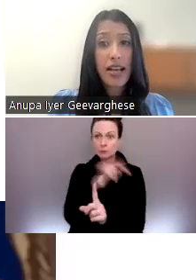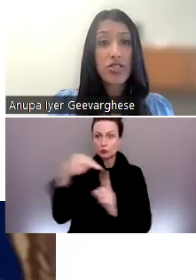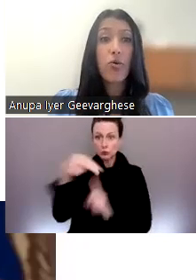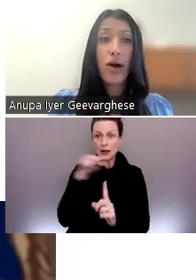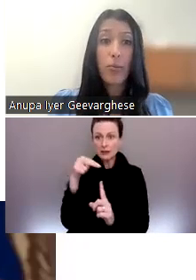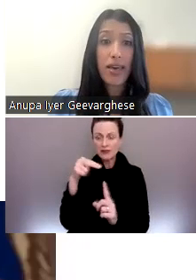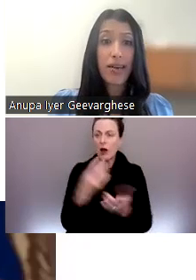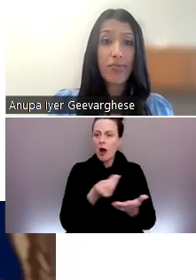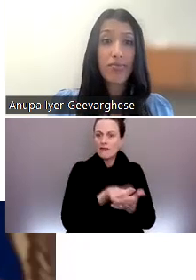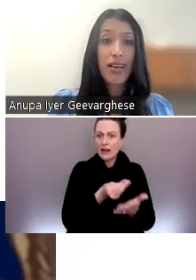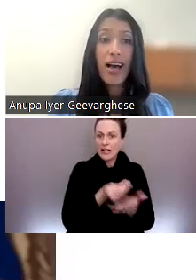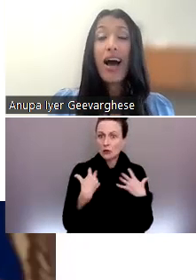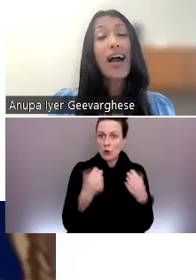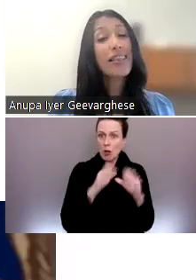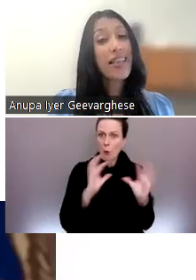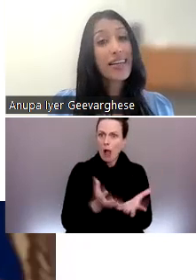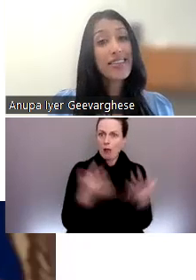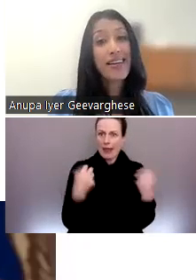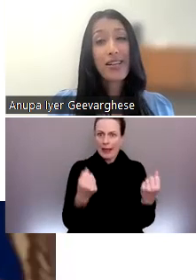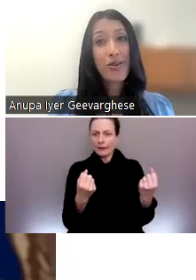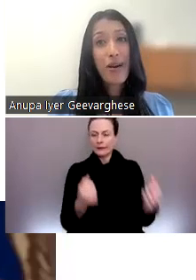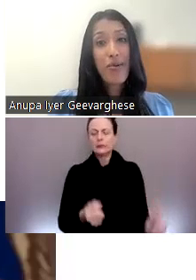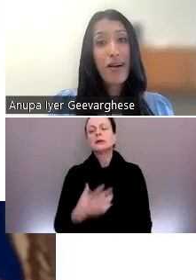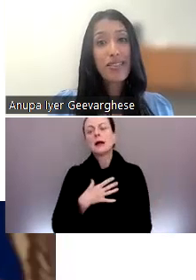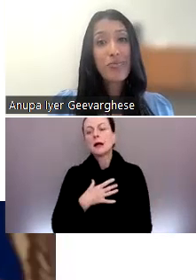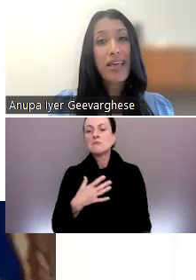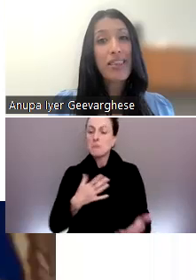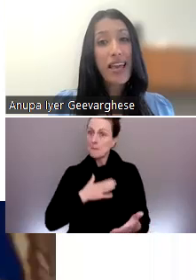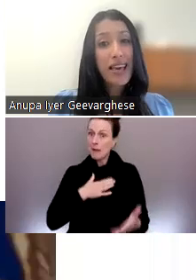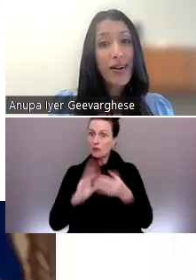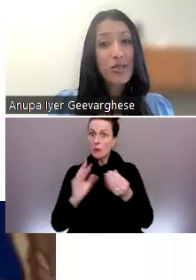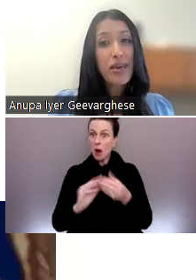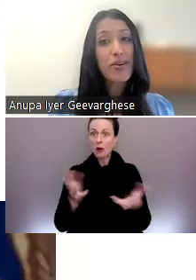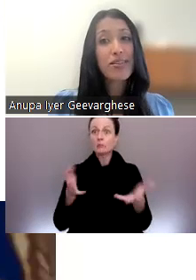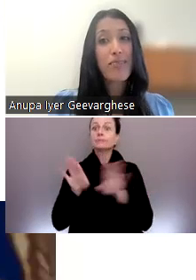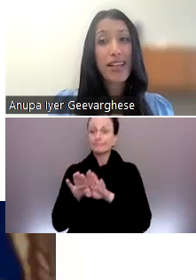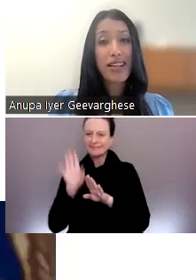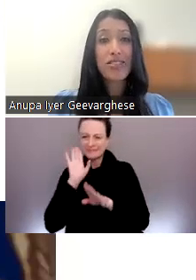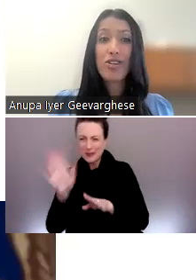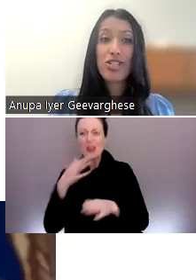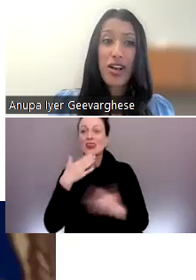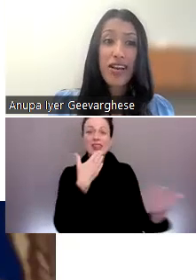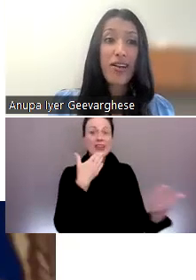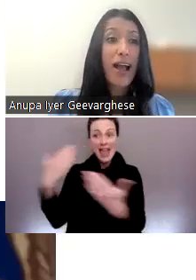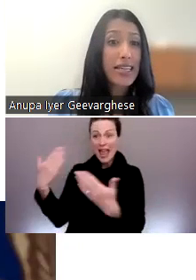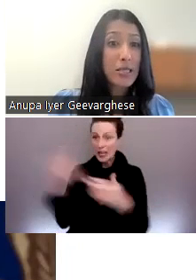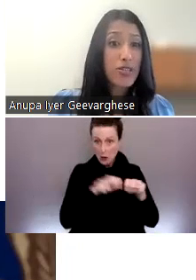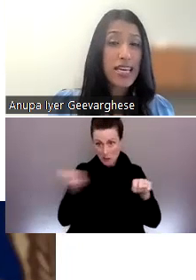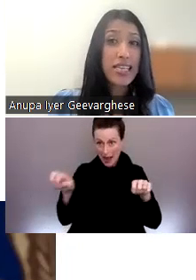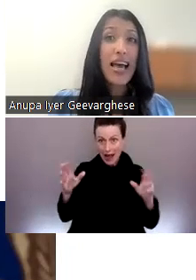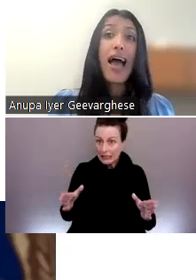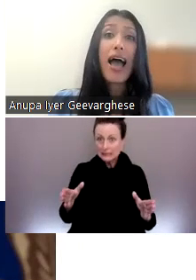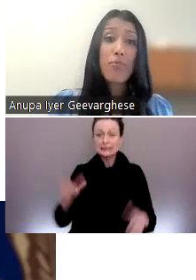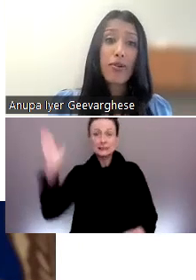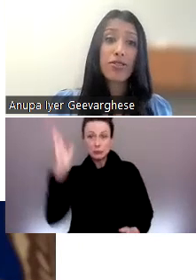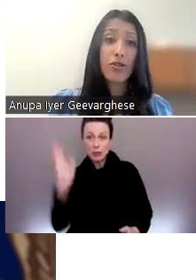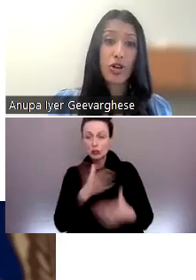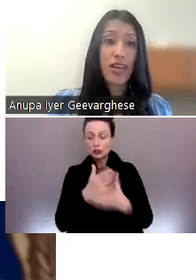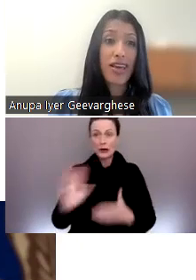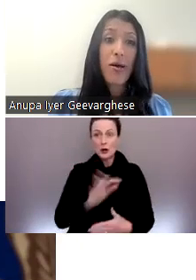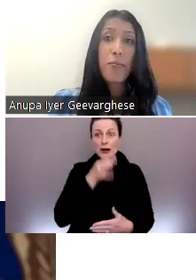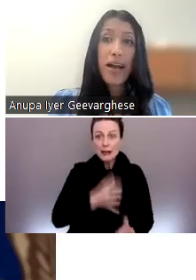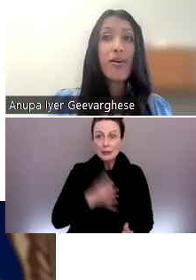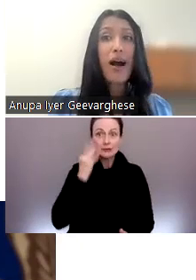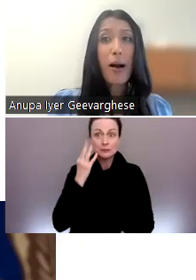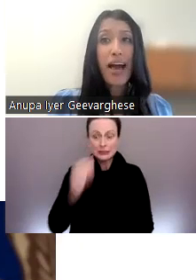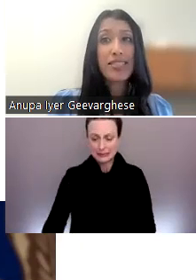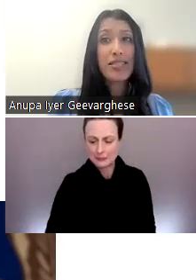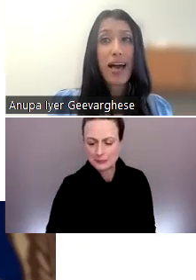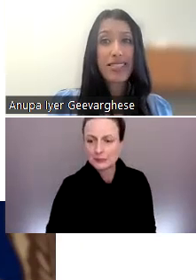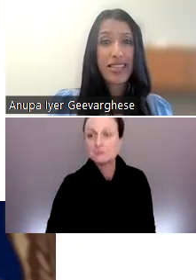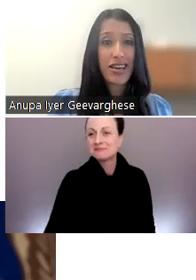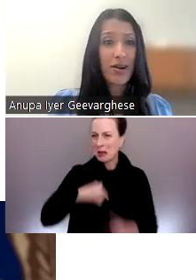financial well-being. I would like to thank the speakers. I will pass it back to you.